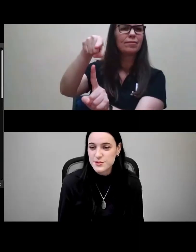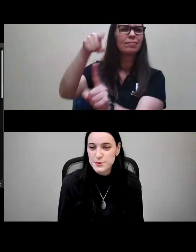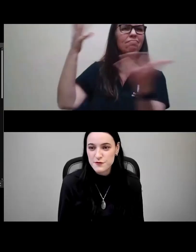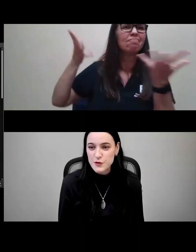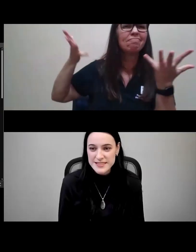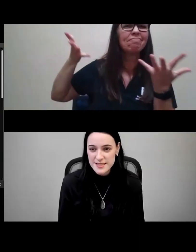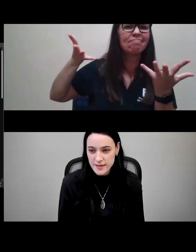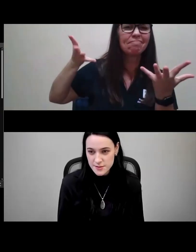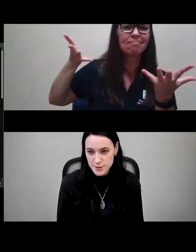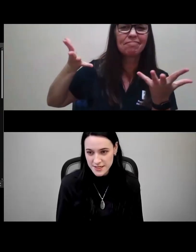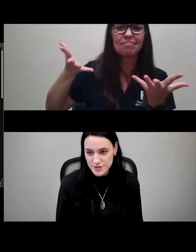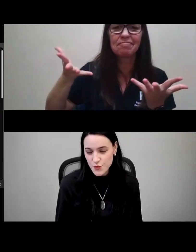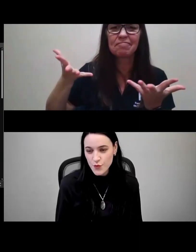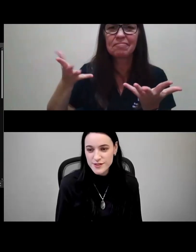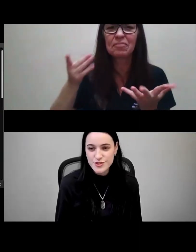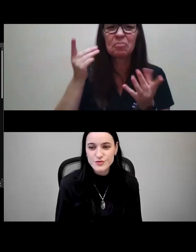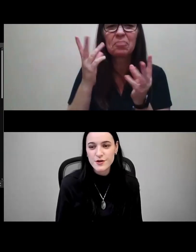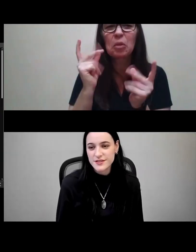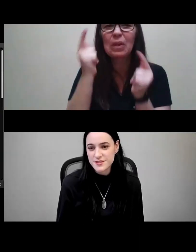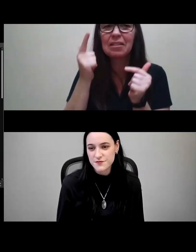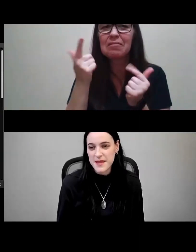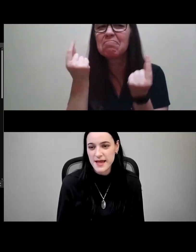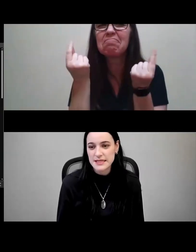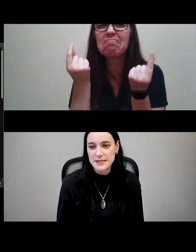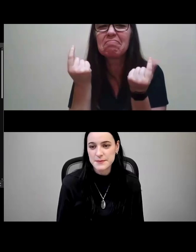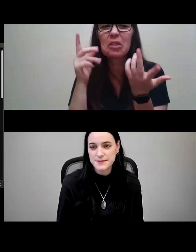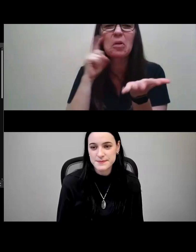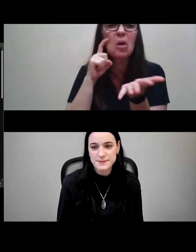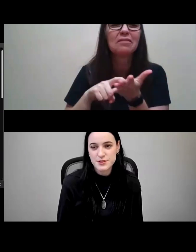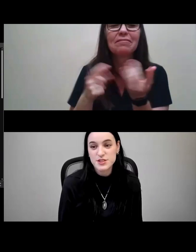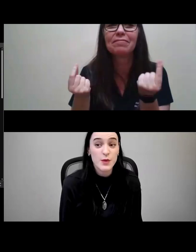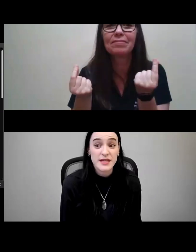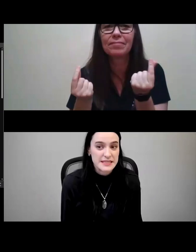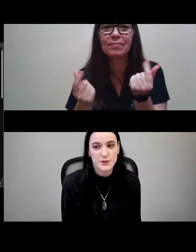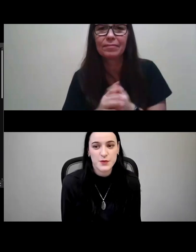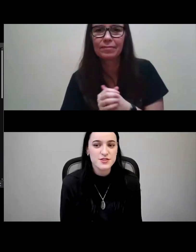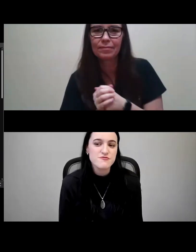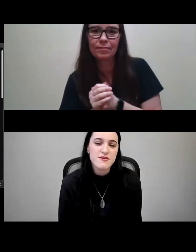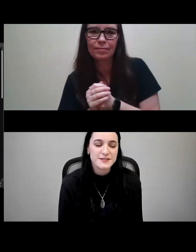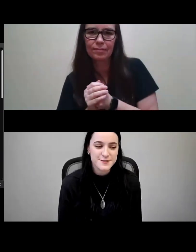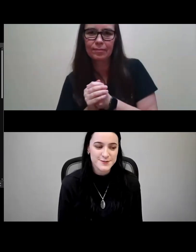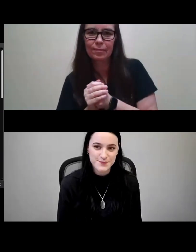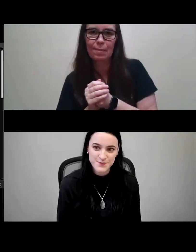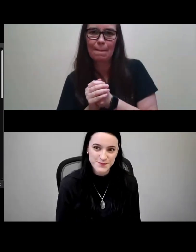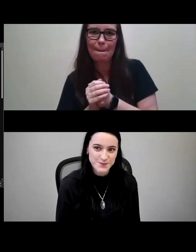Before we see the explanation, what did you notice from that clip? Just quickly, what did you notice?